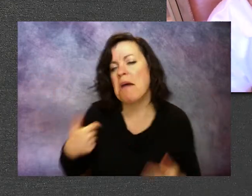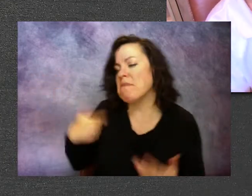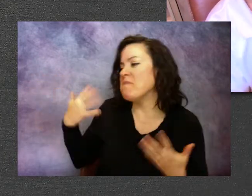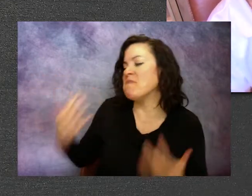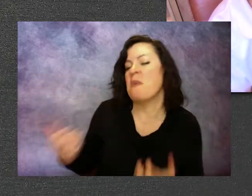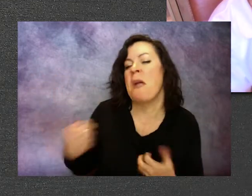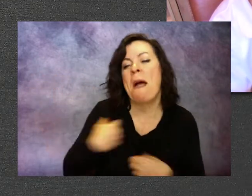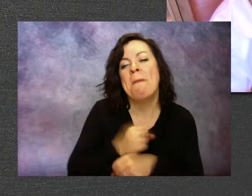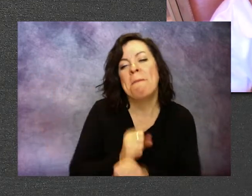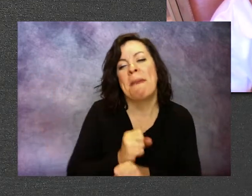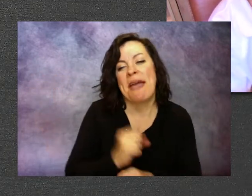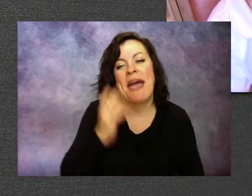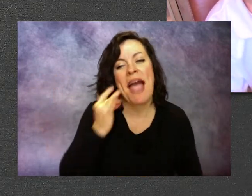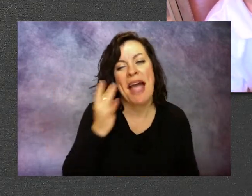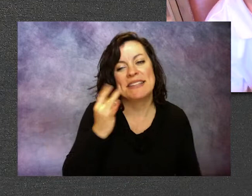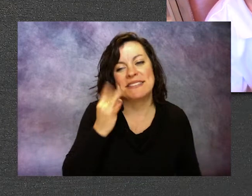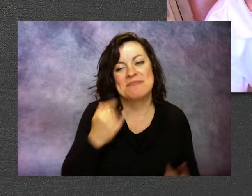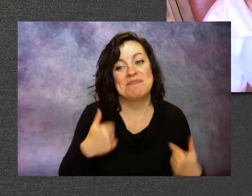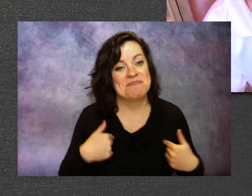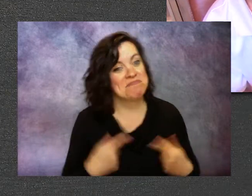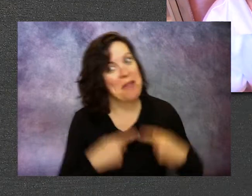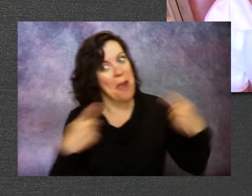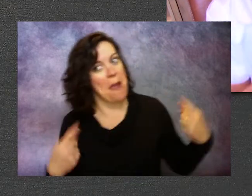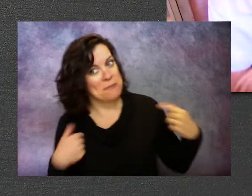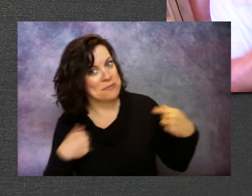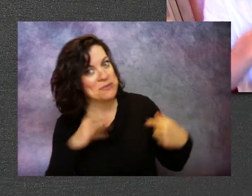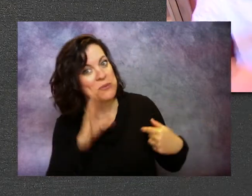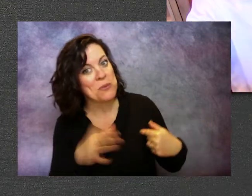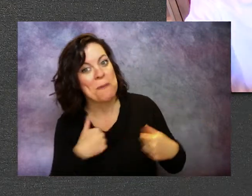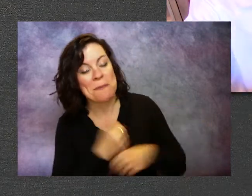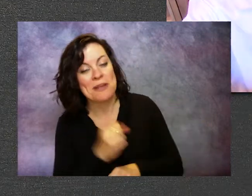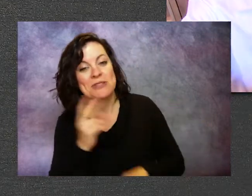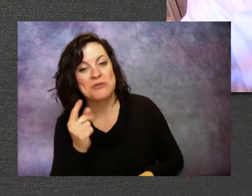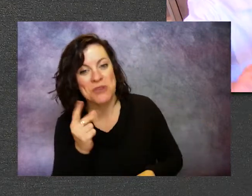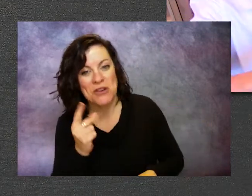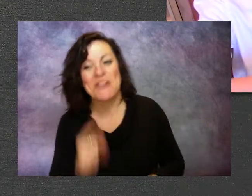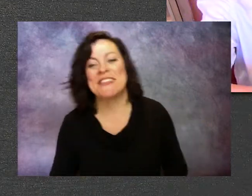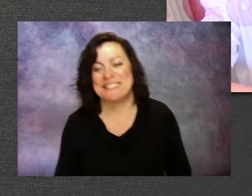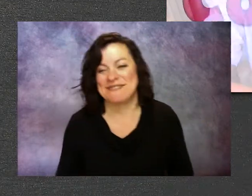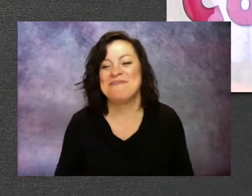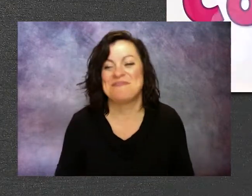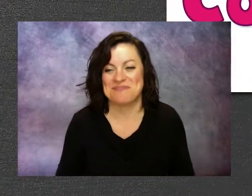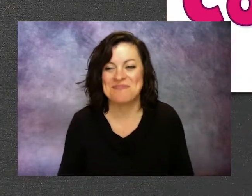Yeah, okay, well then, I'll make a cat. Okay. All right, let's start drawing and get our ideas. Okay. Okay.